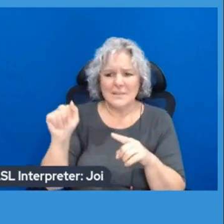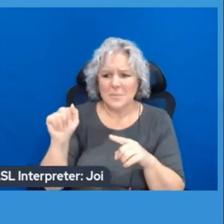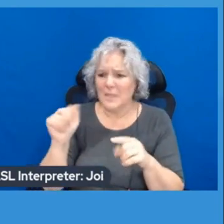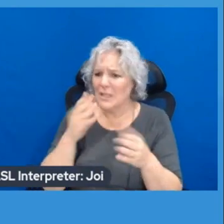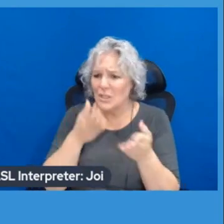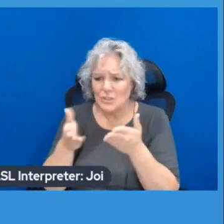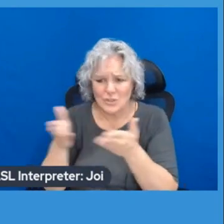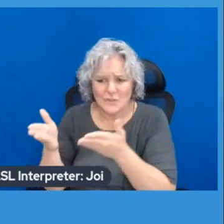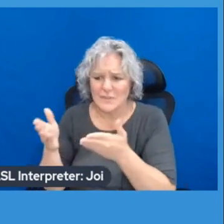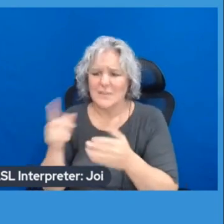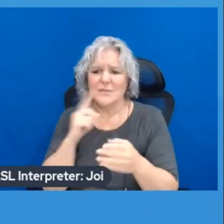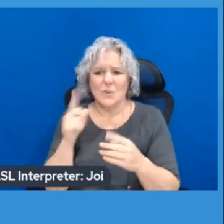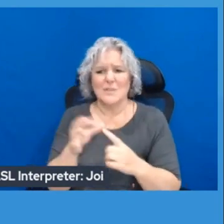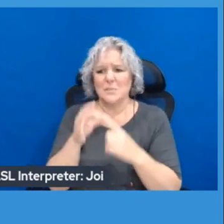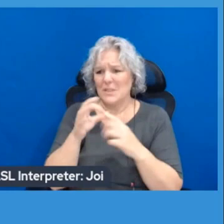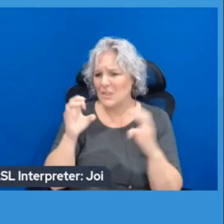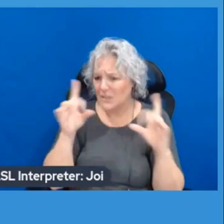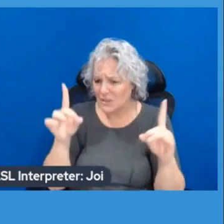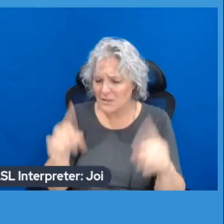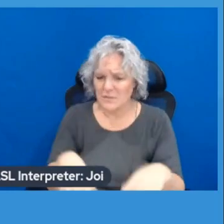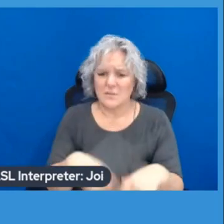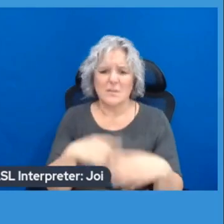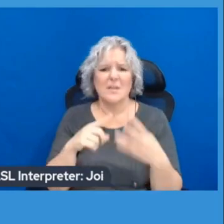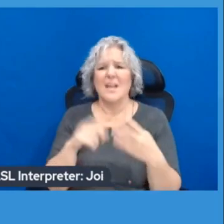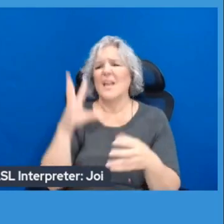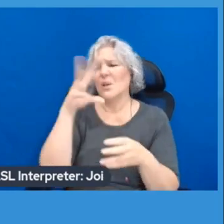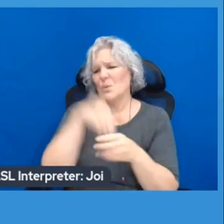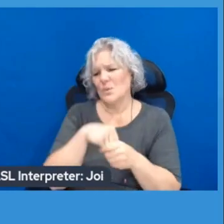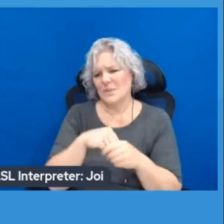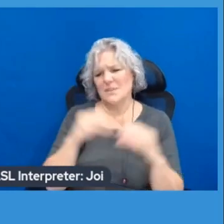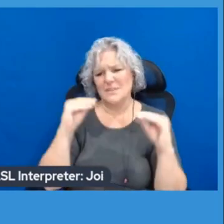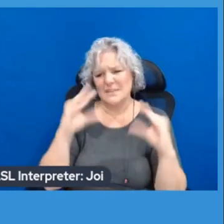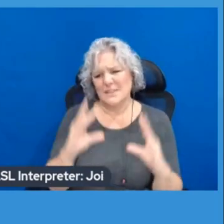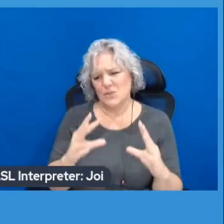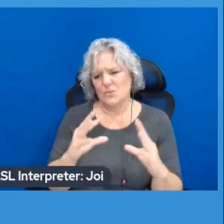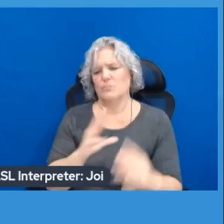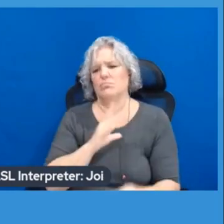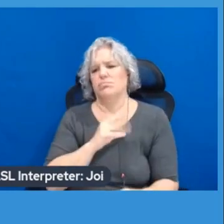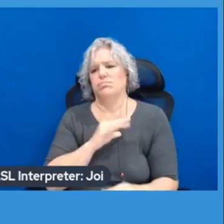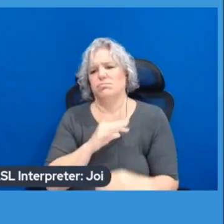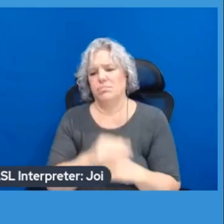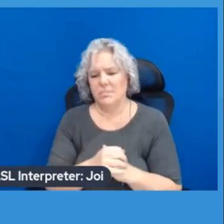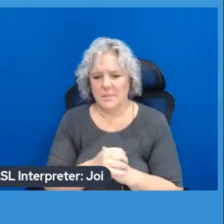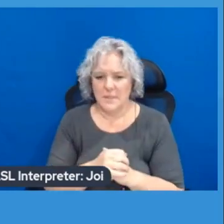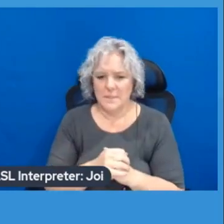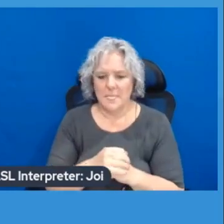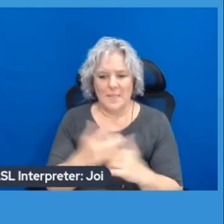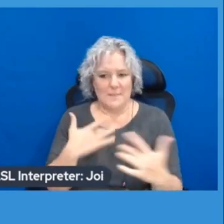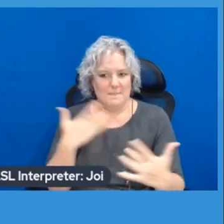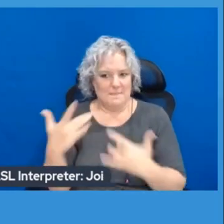and was a preschool teacher in an inclusive classroom. We're excited about her new book